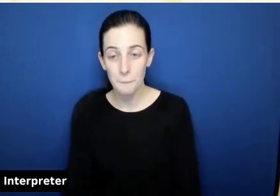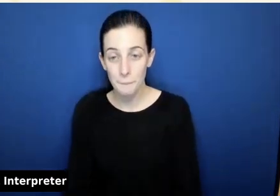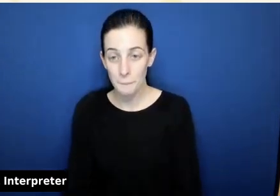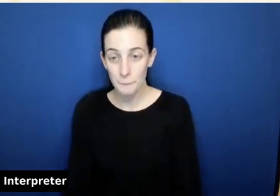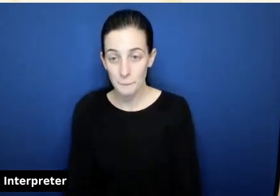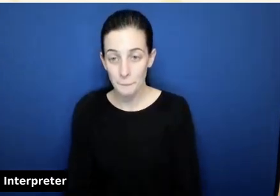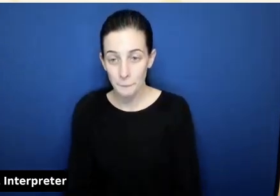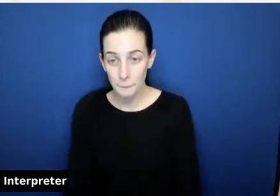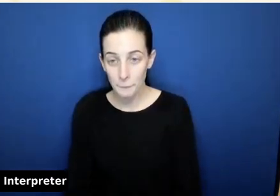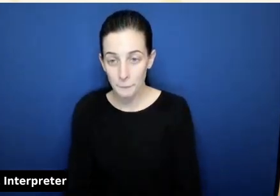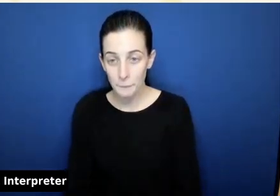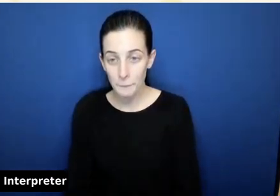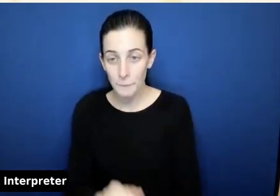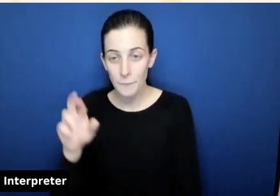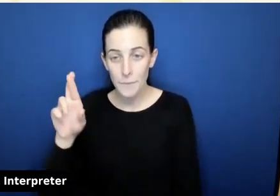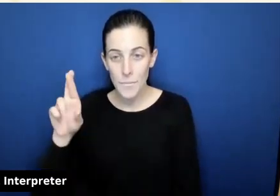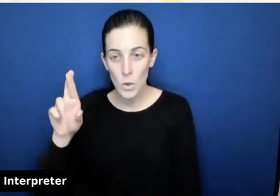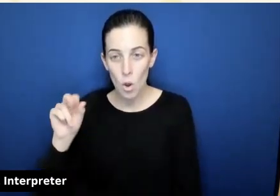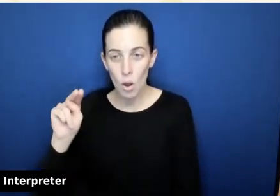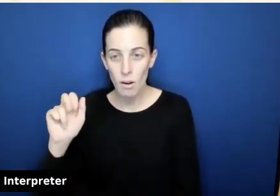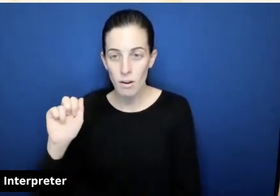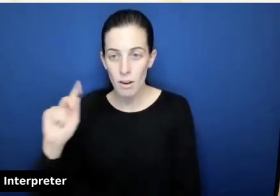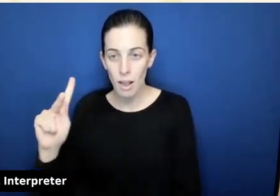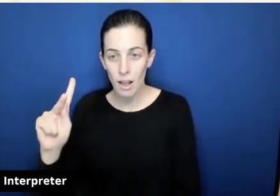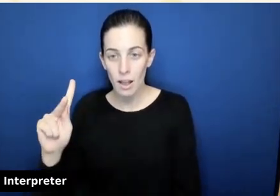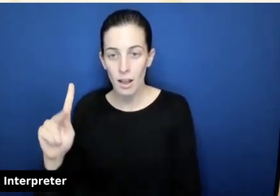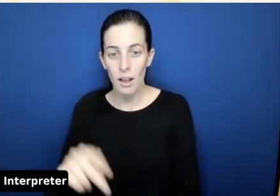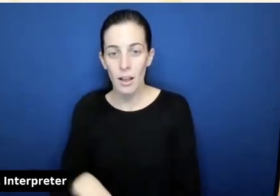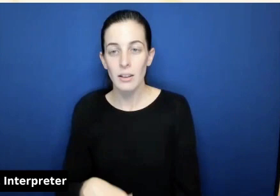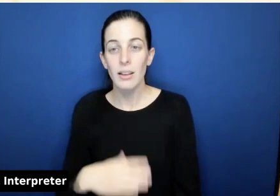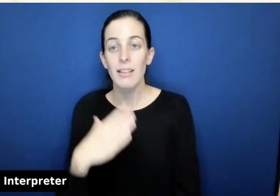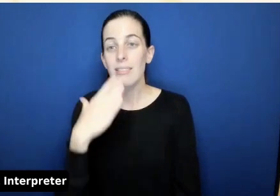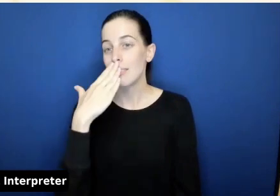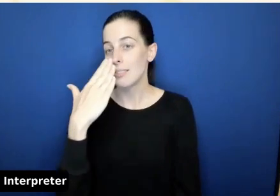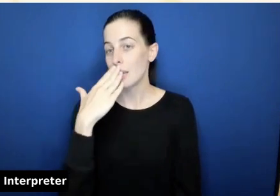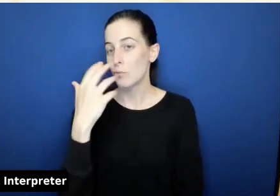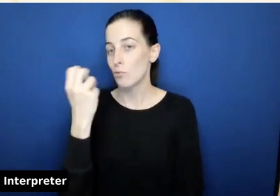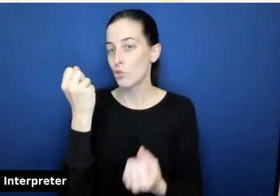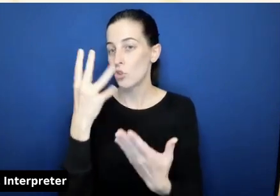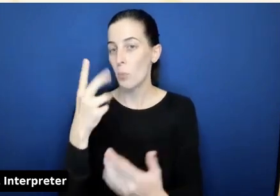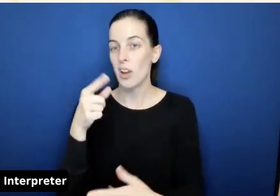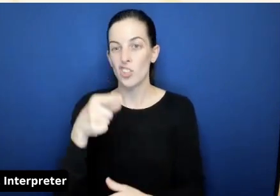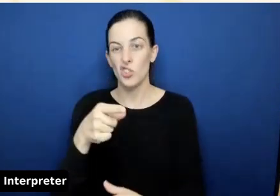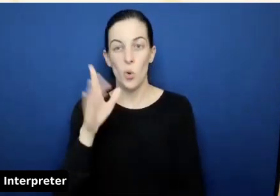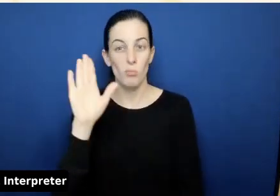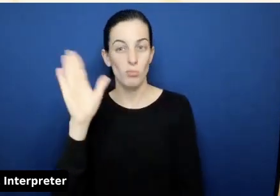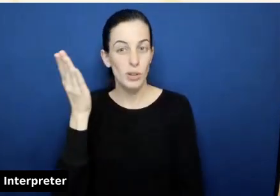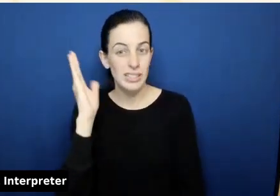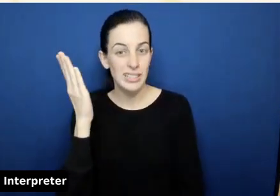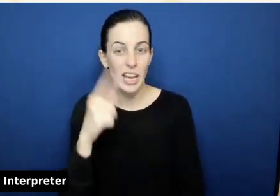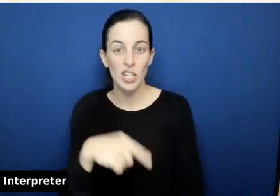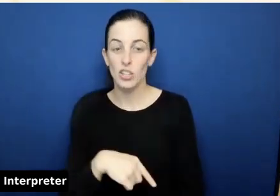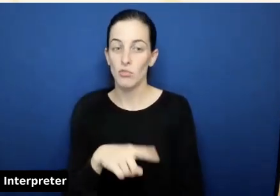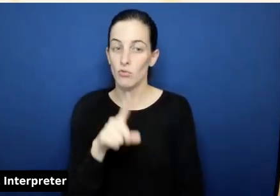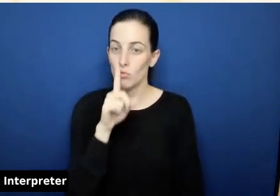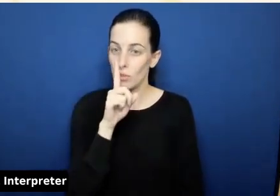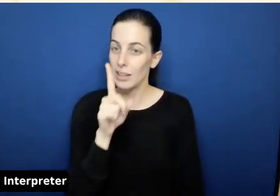Thank you Rashmi for the wonderful session. It was very informative to me as well as being the developer.